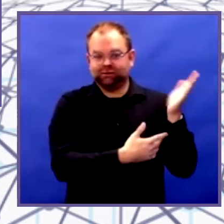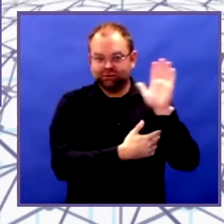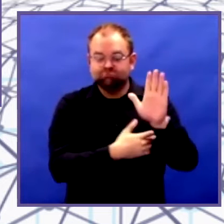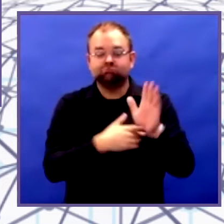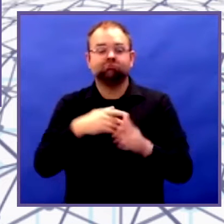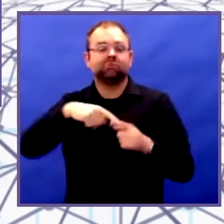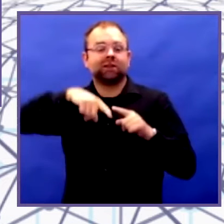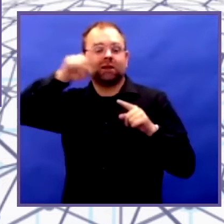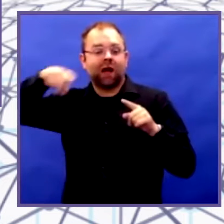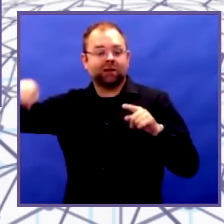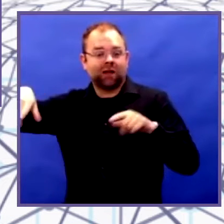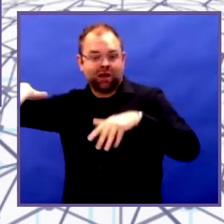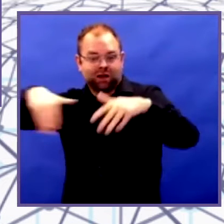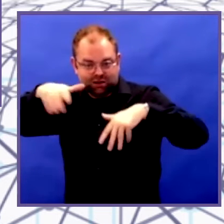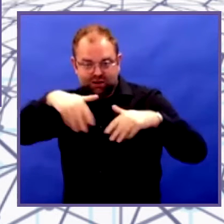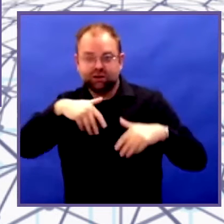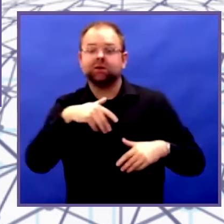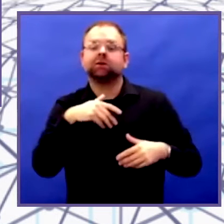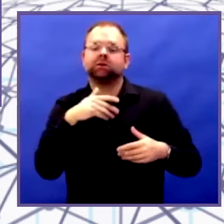to the emergency in Morocco.